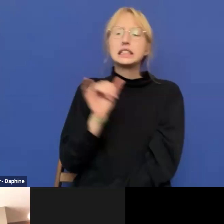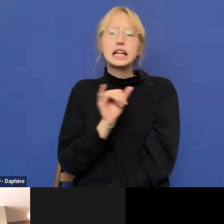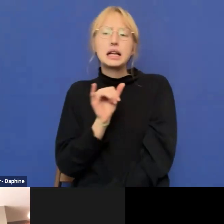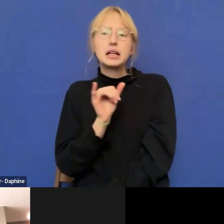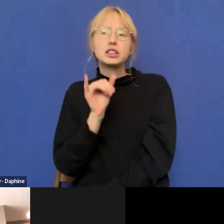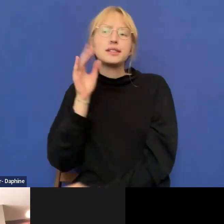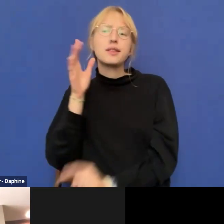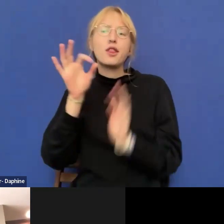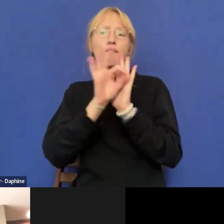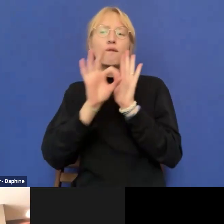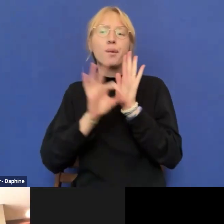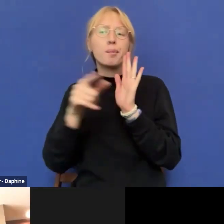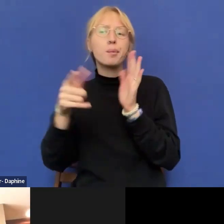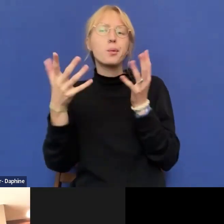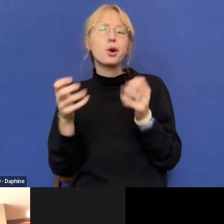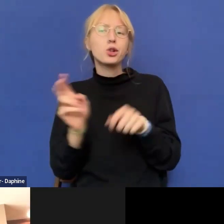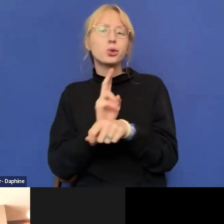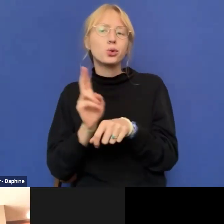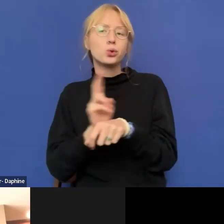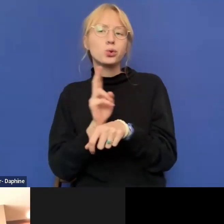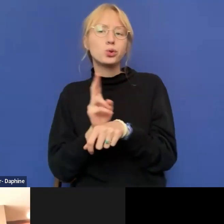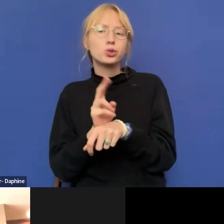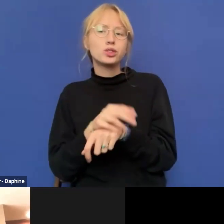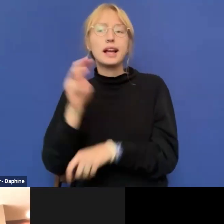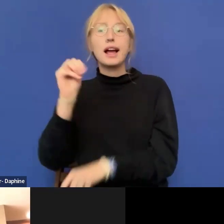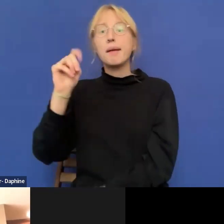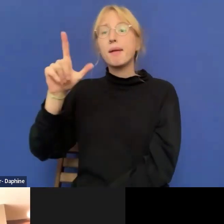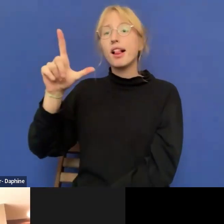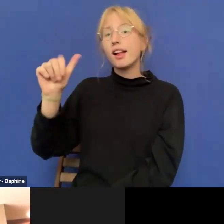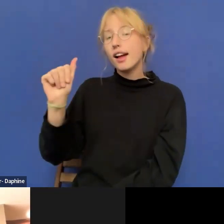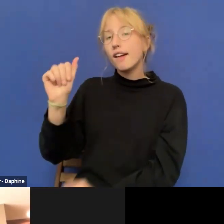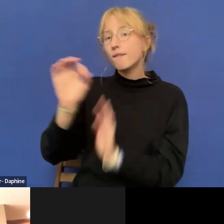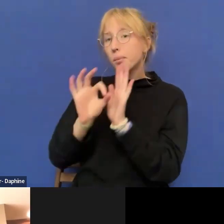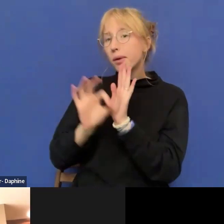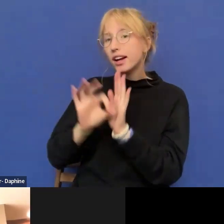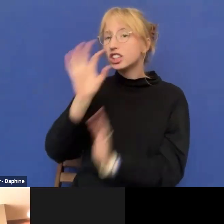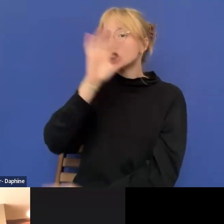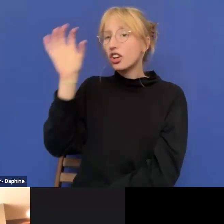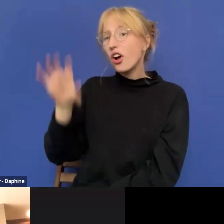want to use. If format, Chicago, whatever format you want to